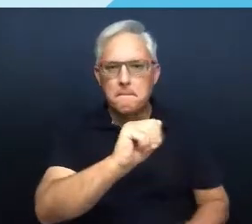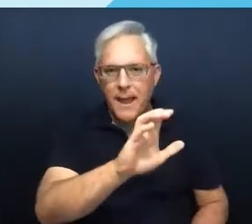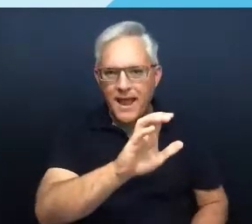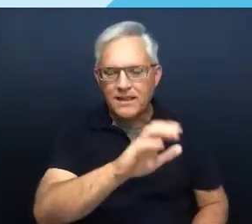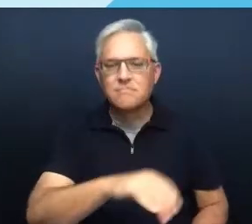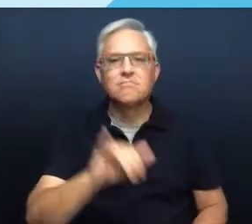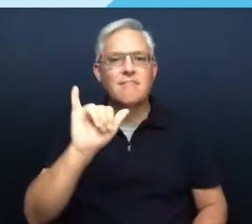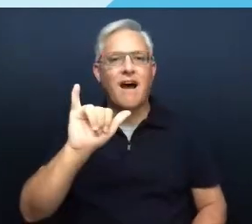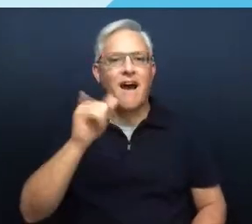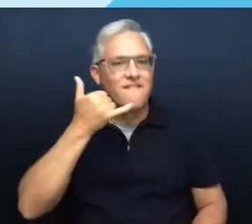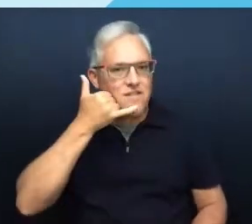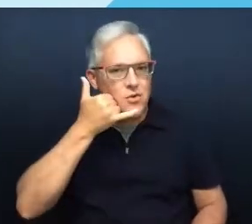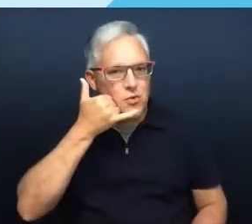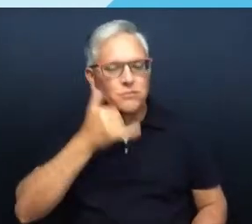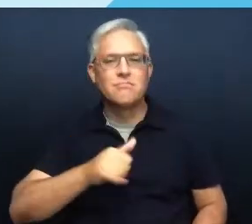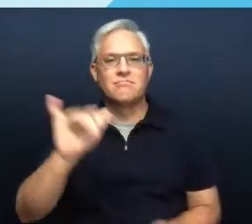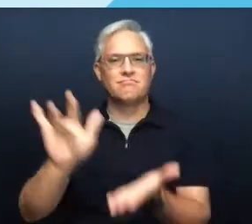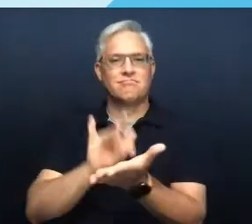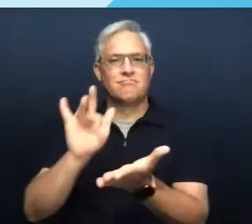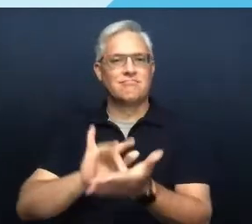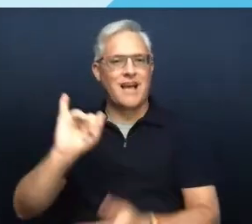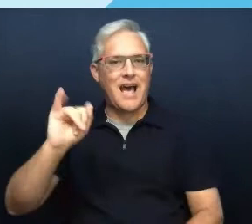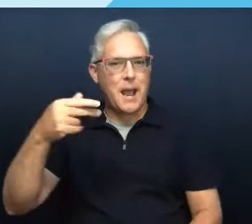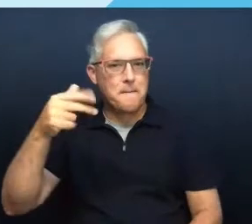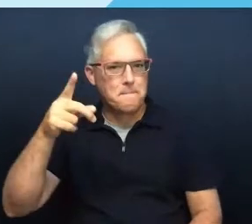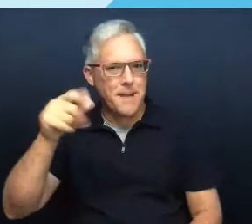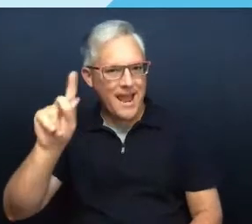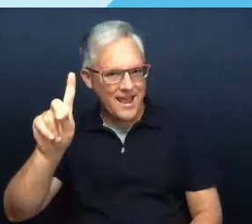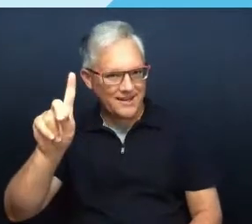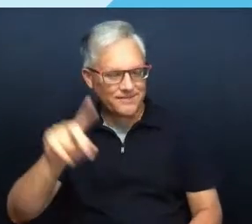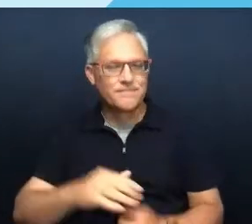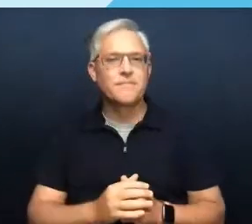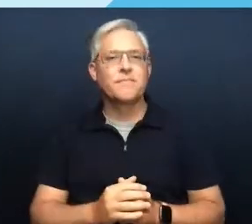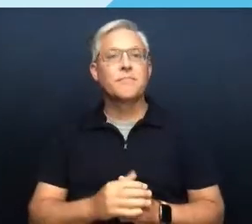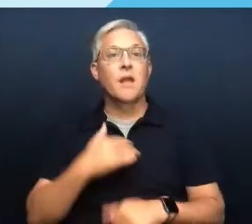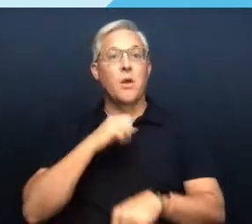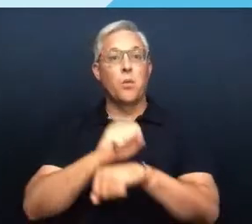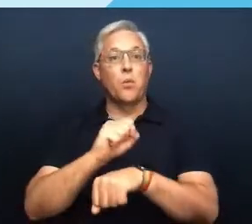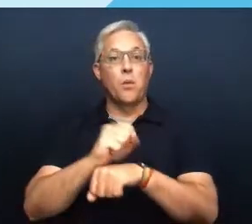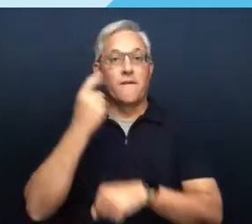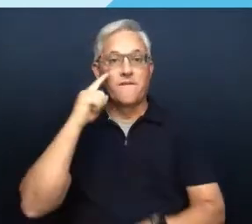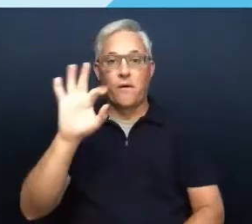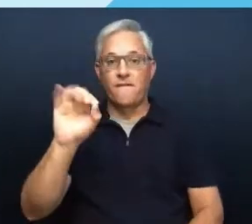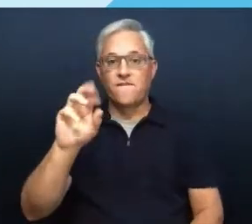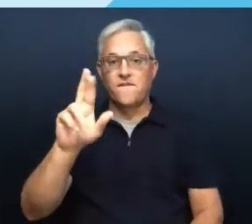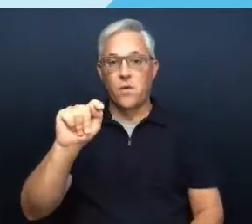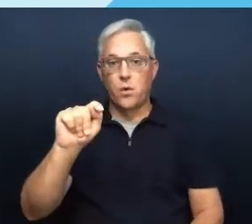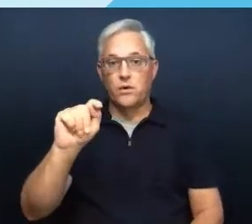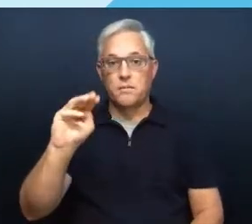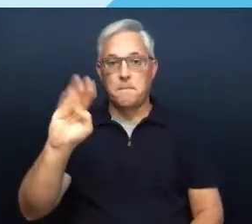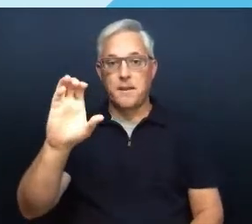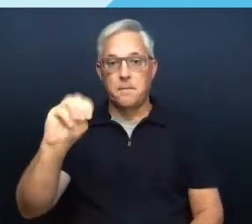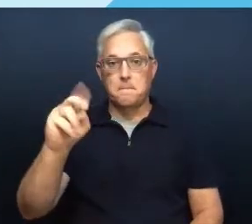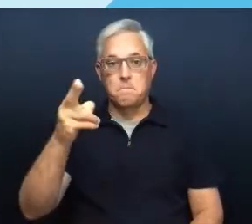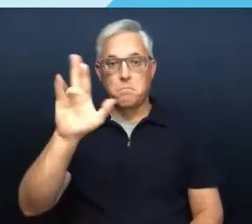technology consultant, managing technology including Macs and iPads with Jamf Pro.